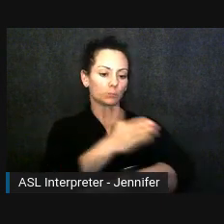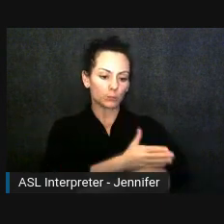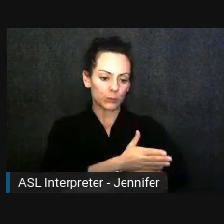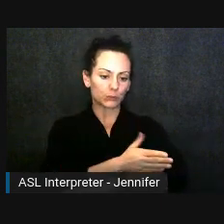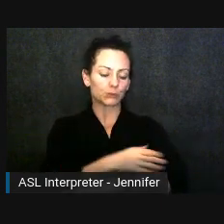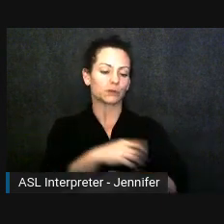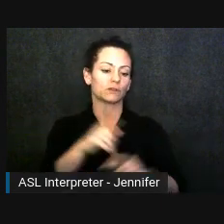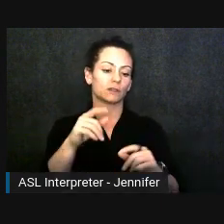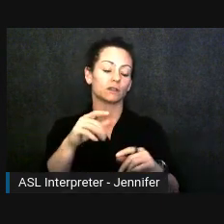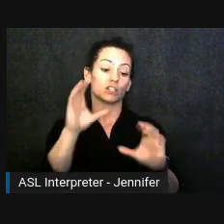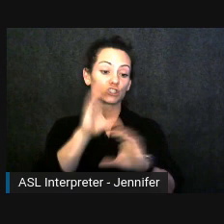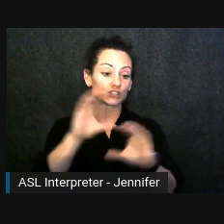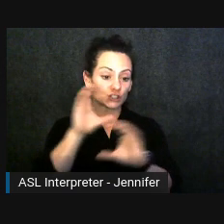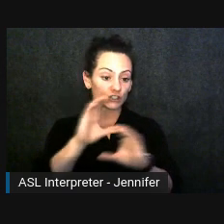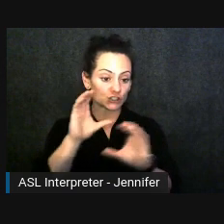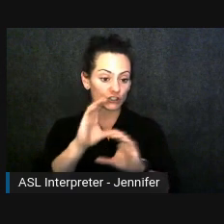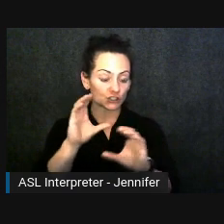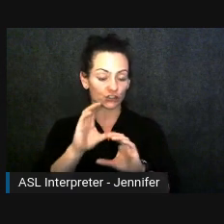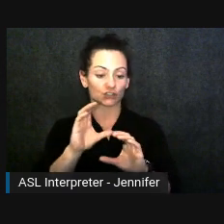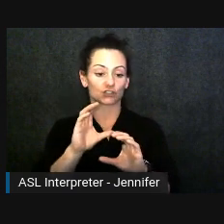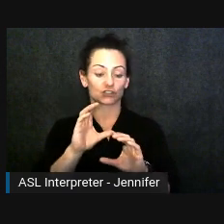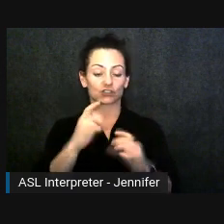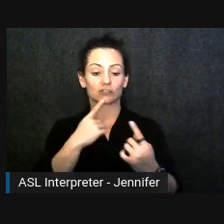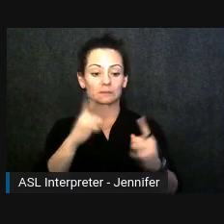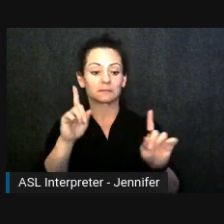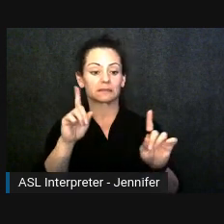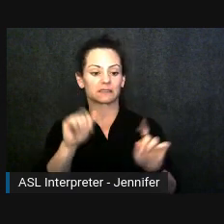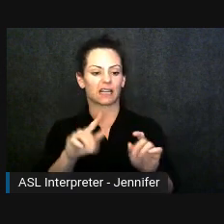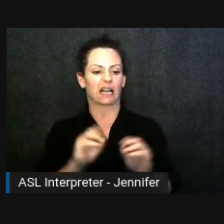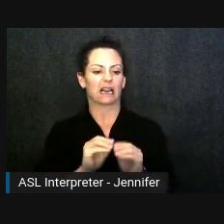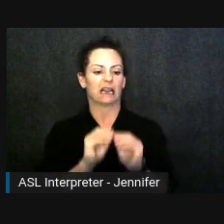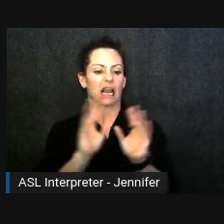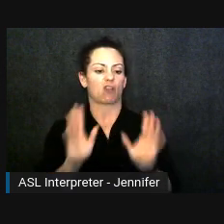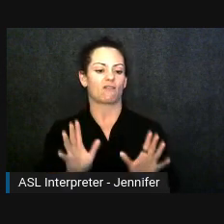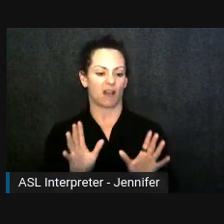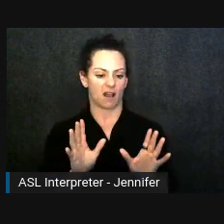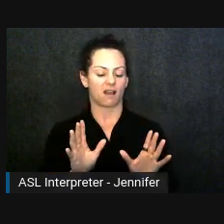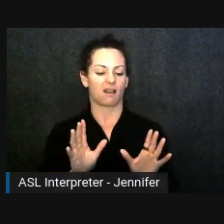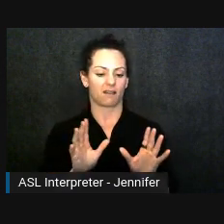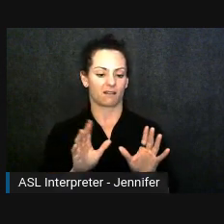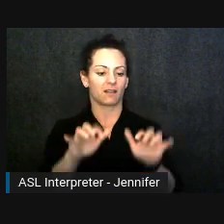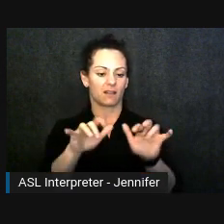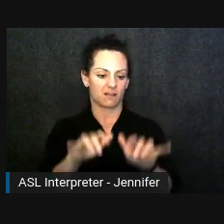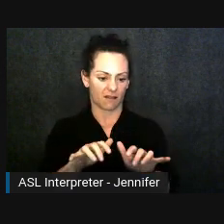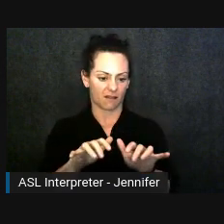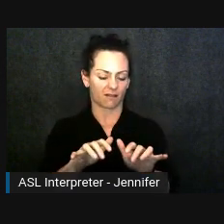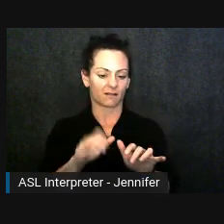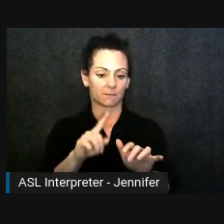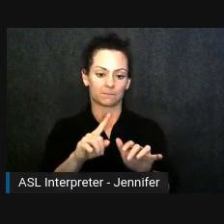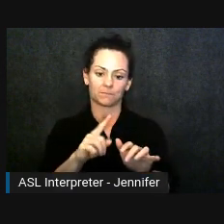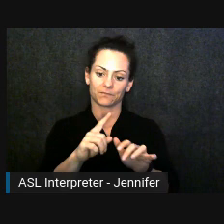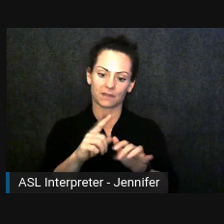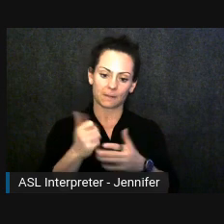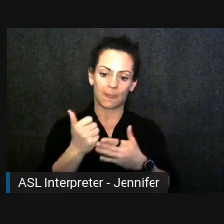It clarifies content. It helps create taxonomies of data.